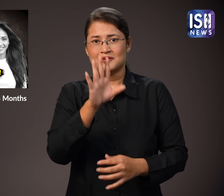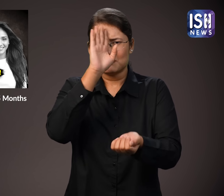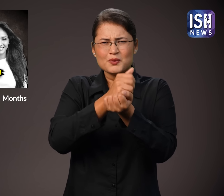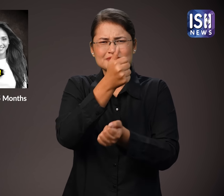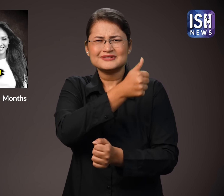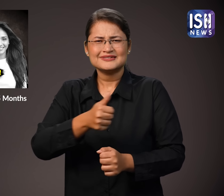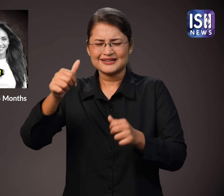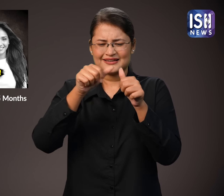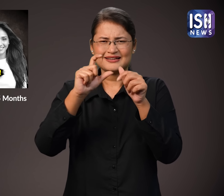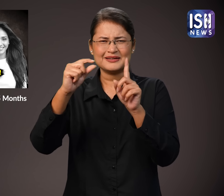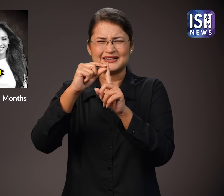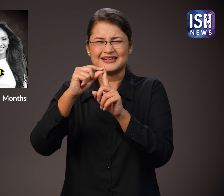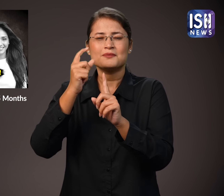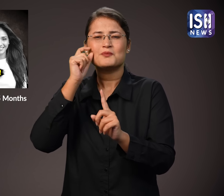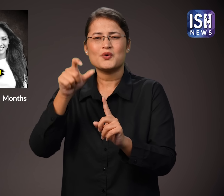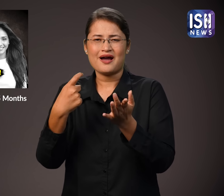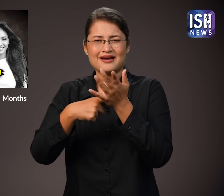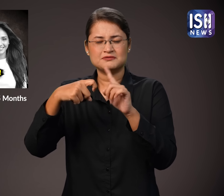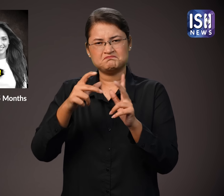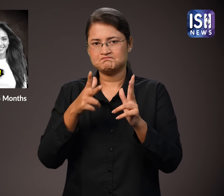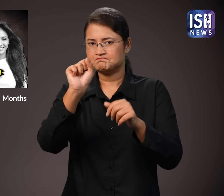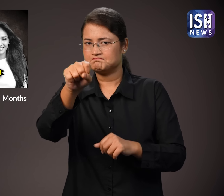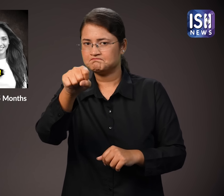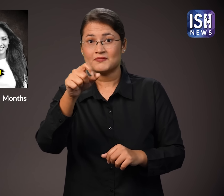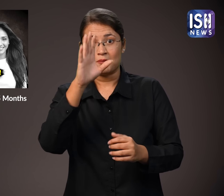ACP Rajnish Kashyap, who is heading the investigation, admitted